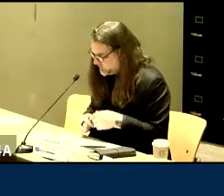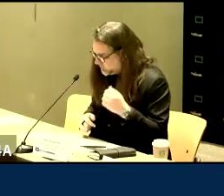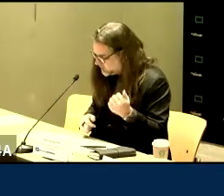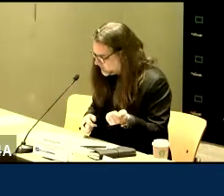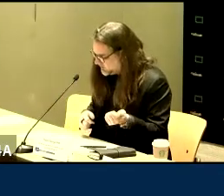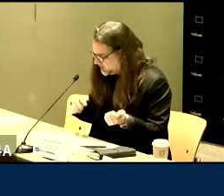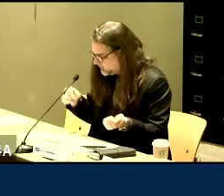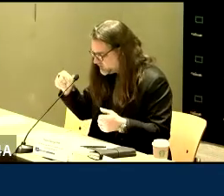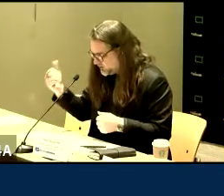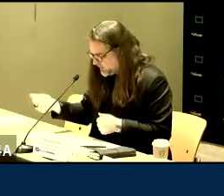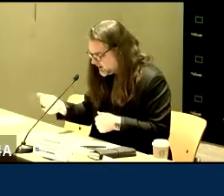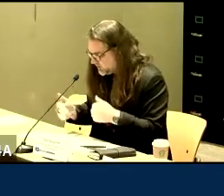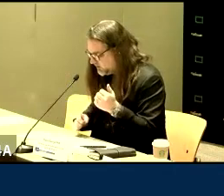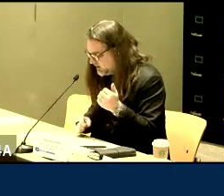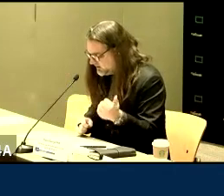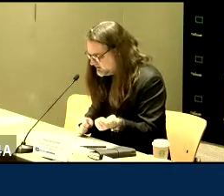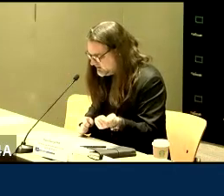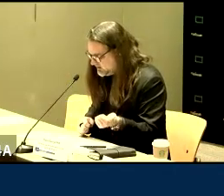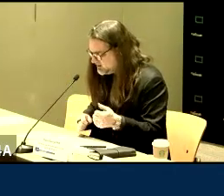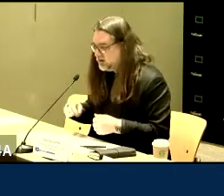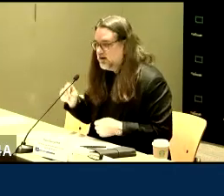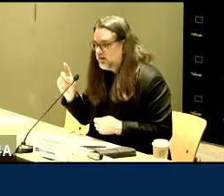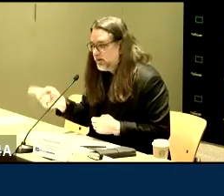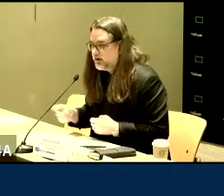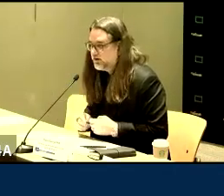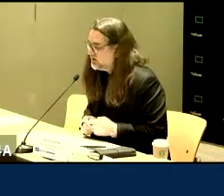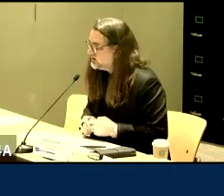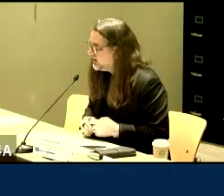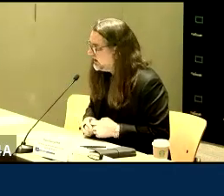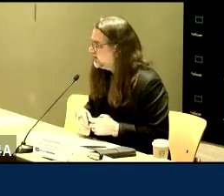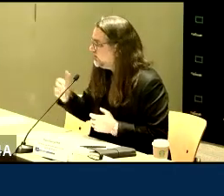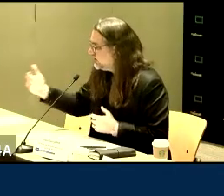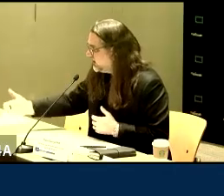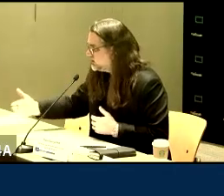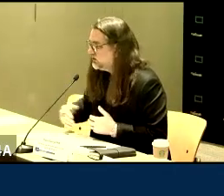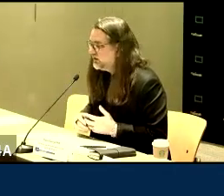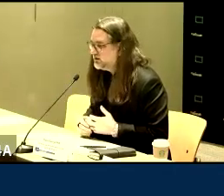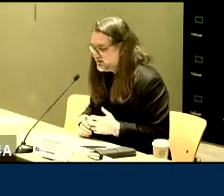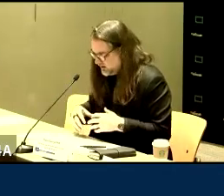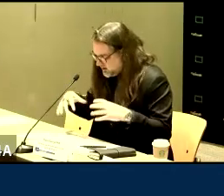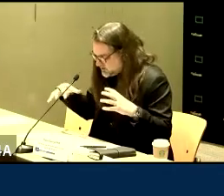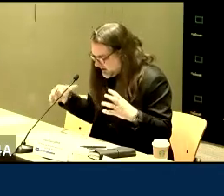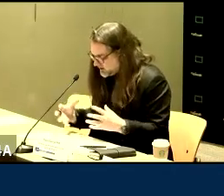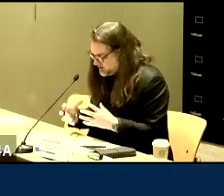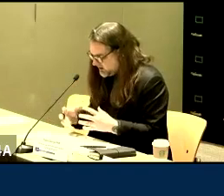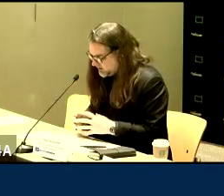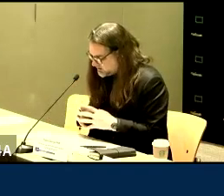We've been working with WHO, PAHO, ECDC, the Public Health Agency Canada, UK Health Security Agency, to actually galvanize